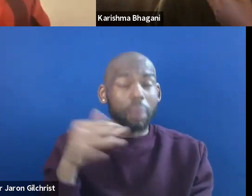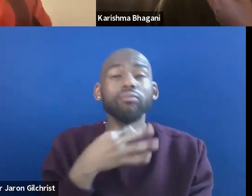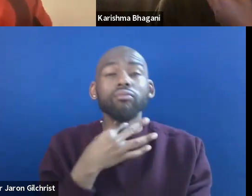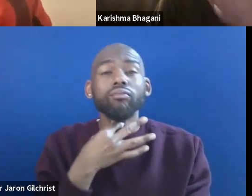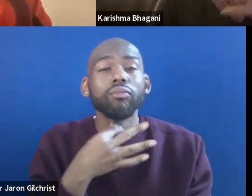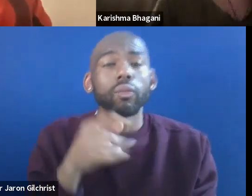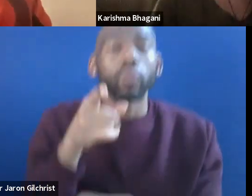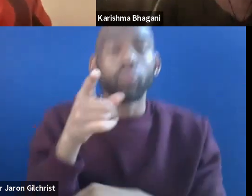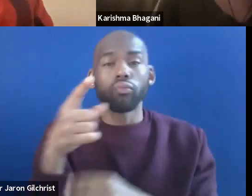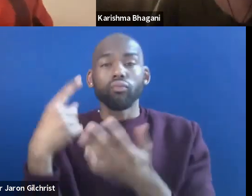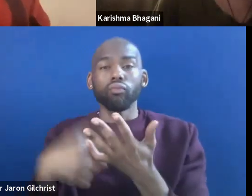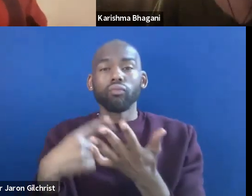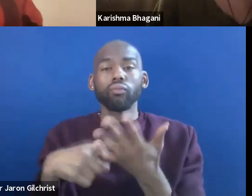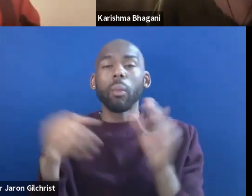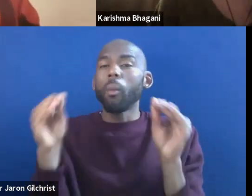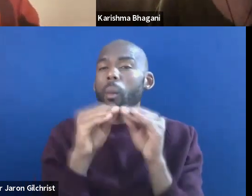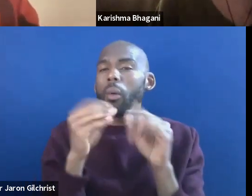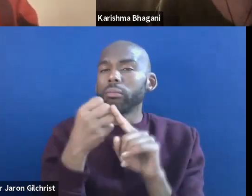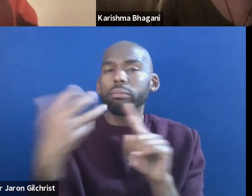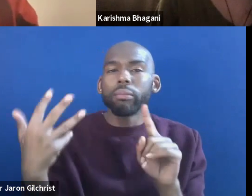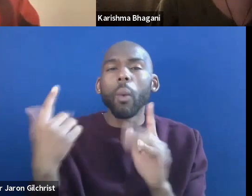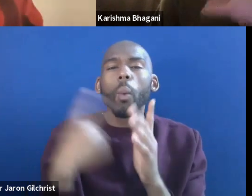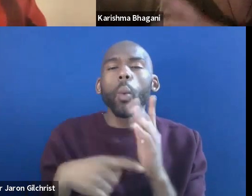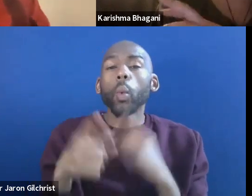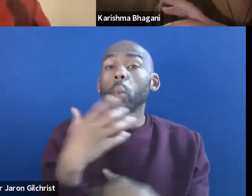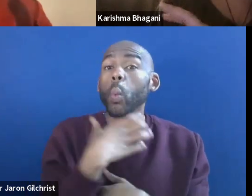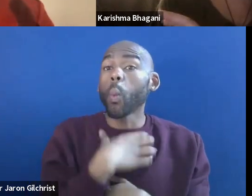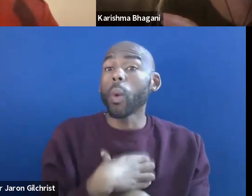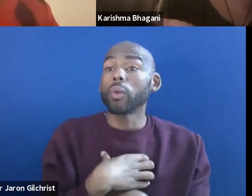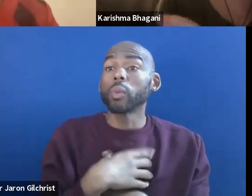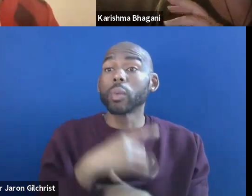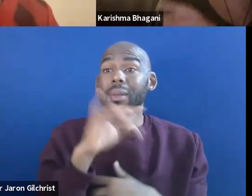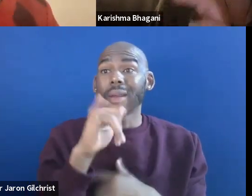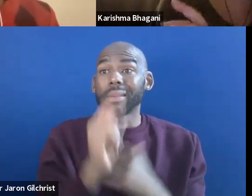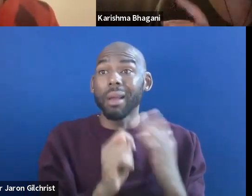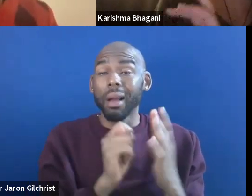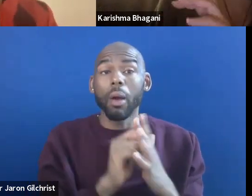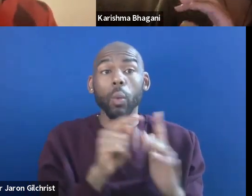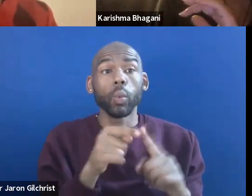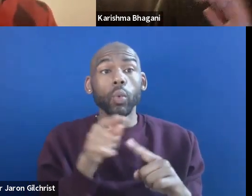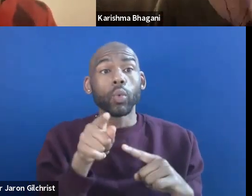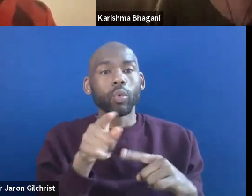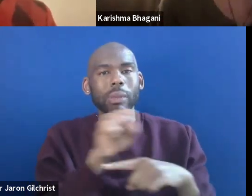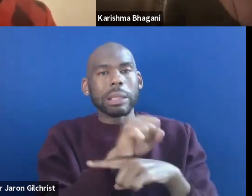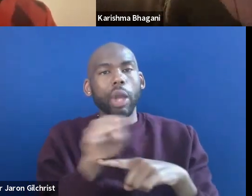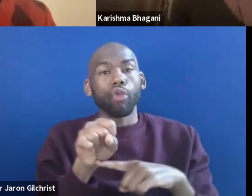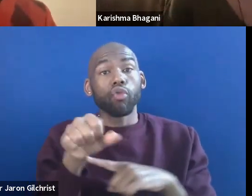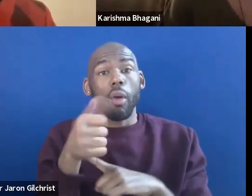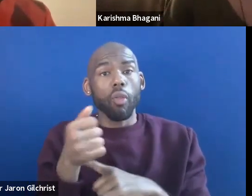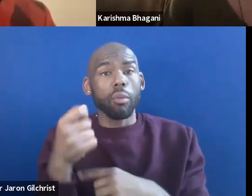about what you wish during the time when you were staging the other production, what would you wish you had